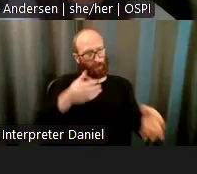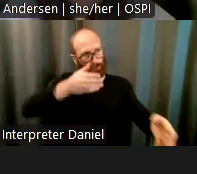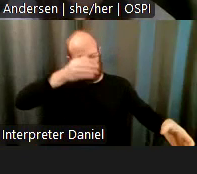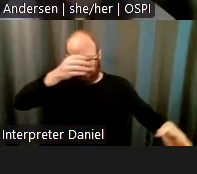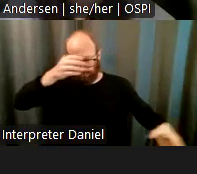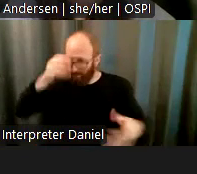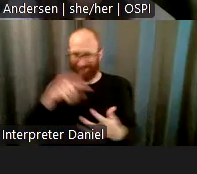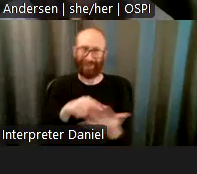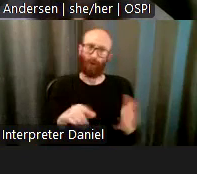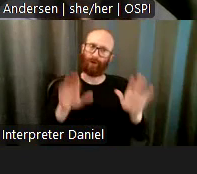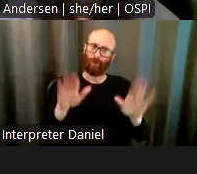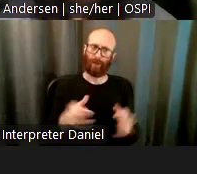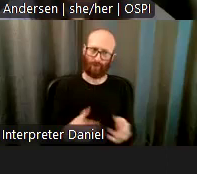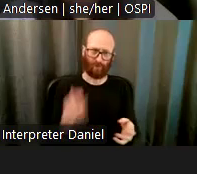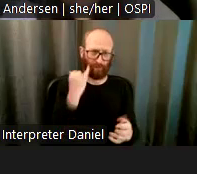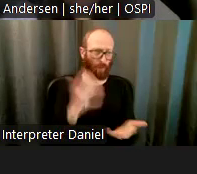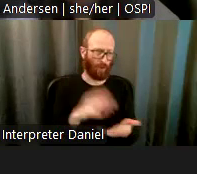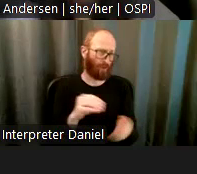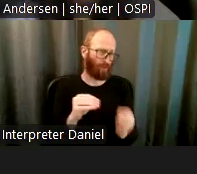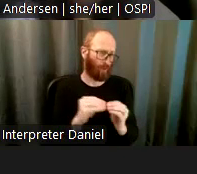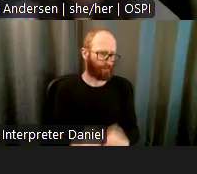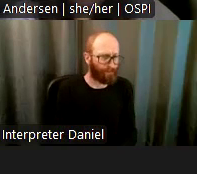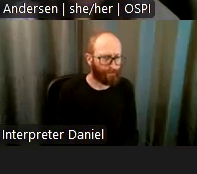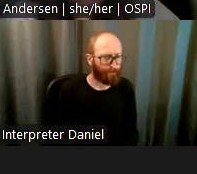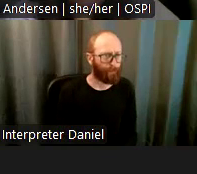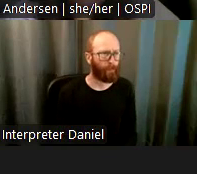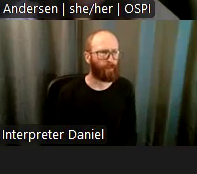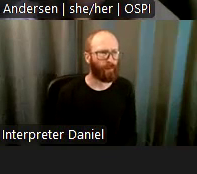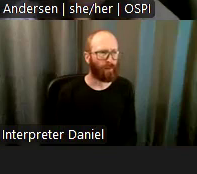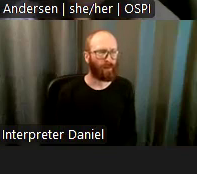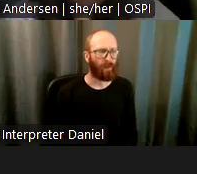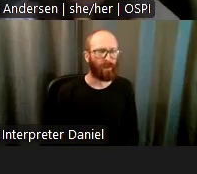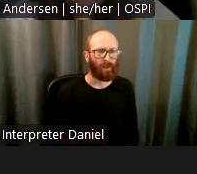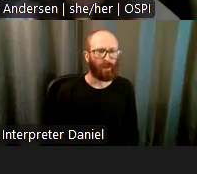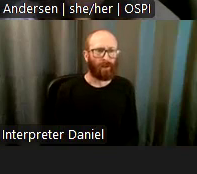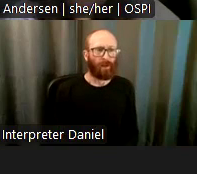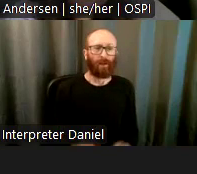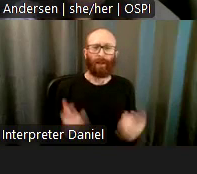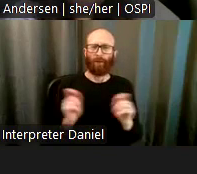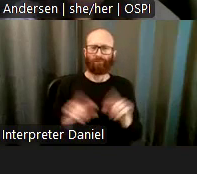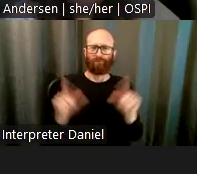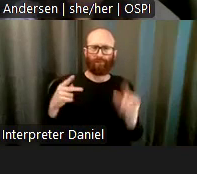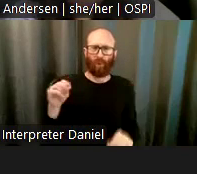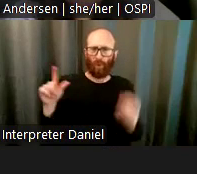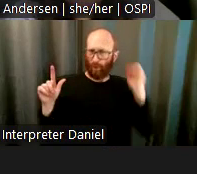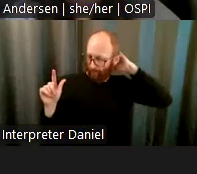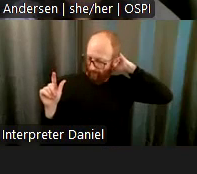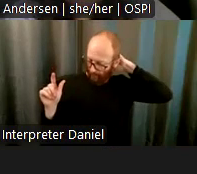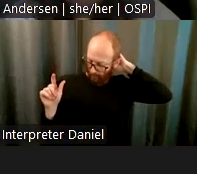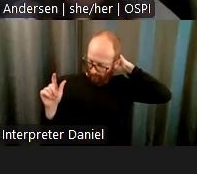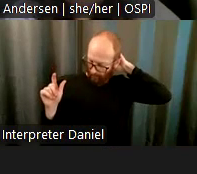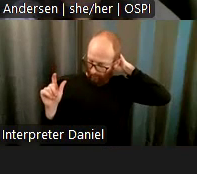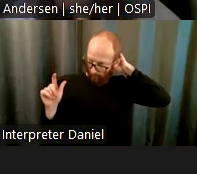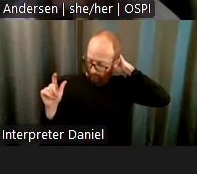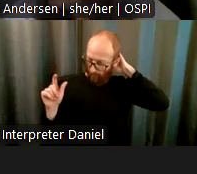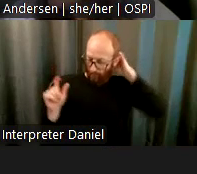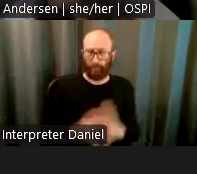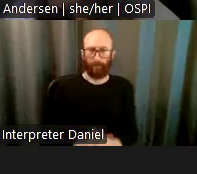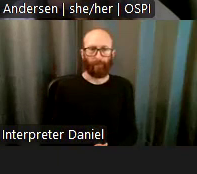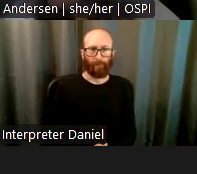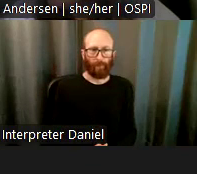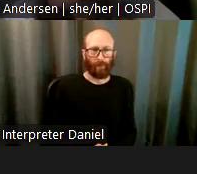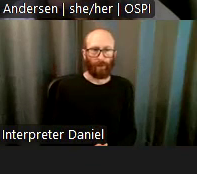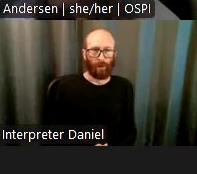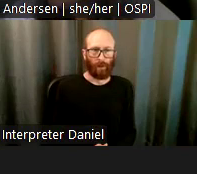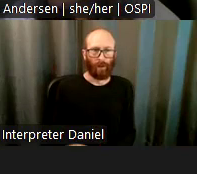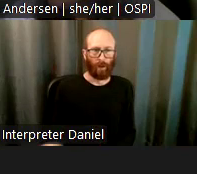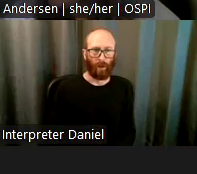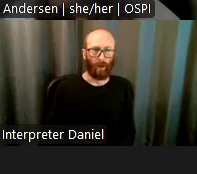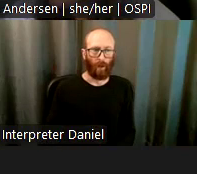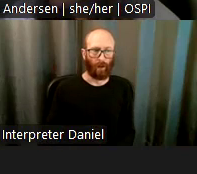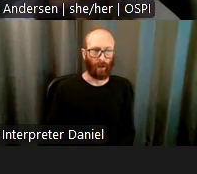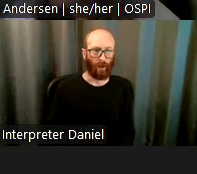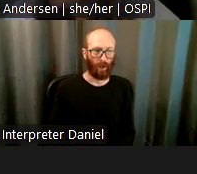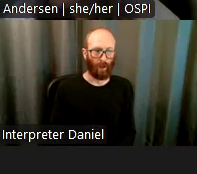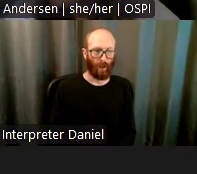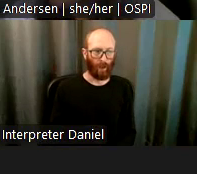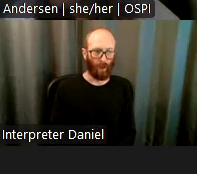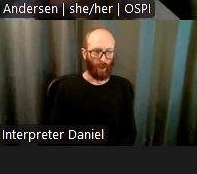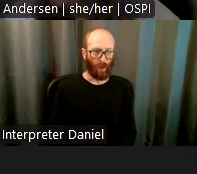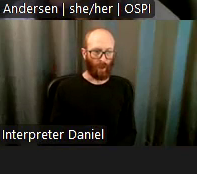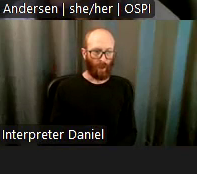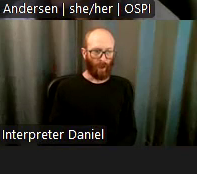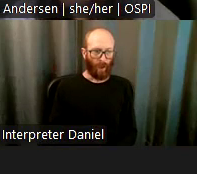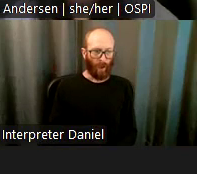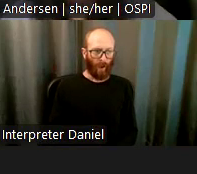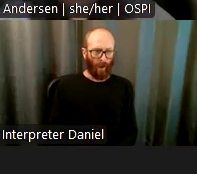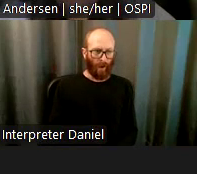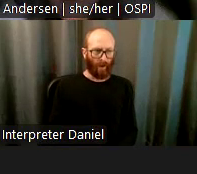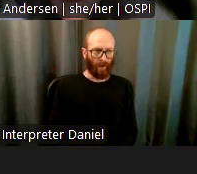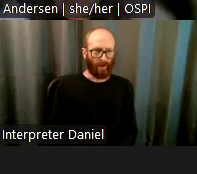if you want to learn more. And we are going to launch a poll - there we go.